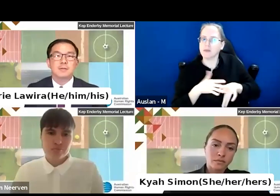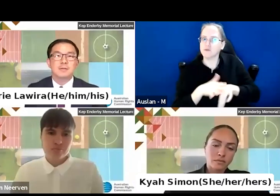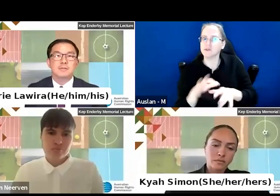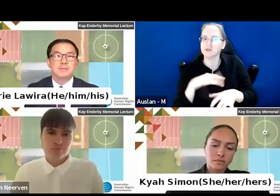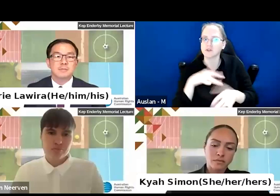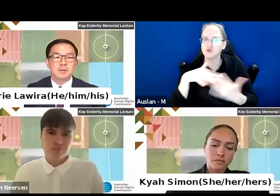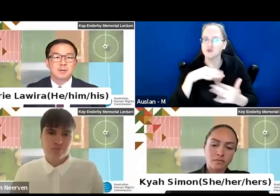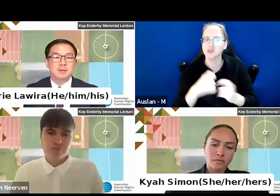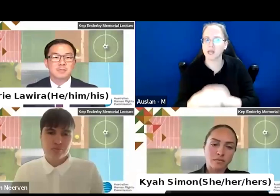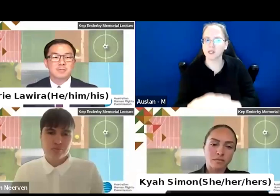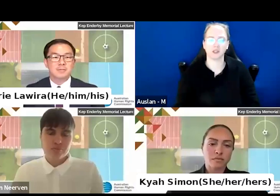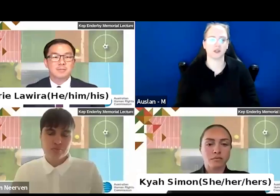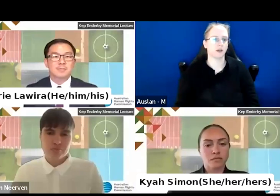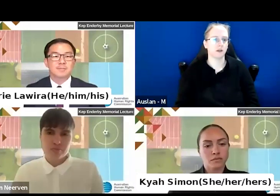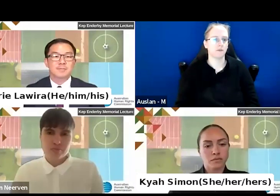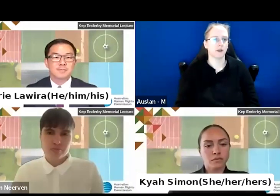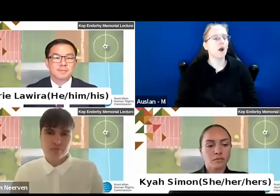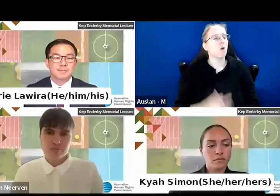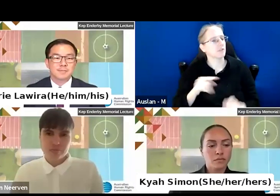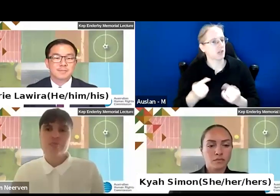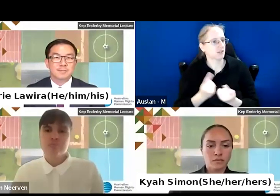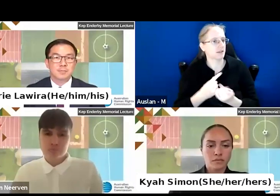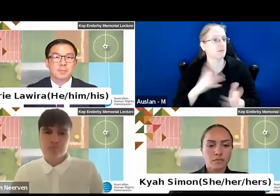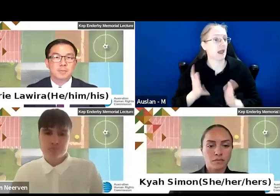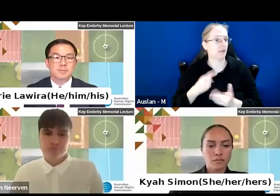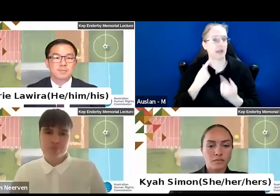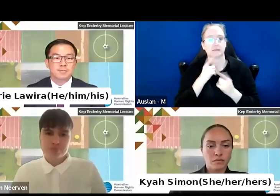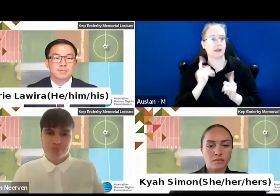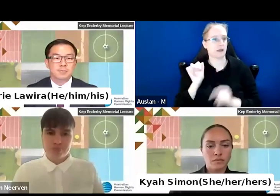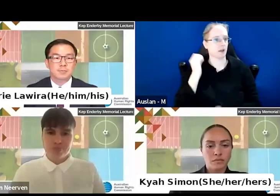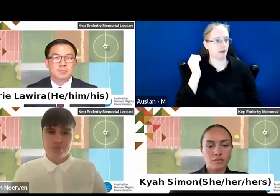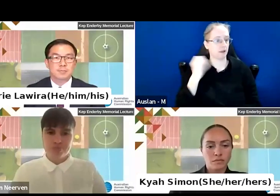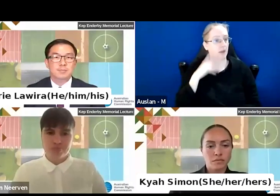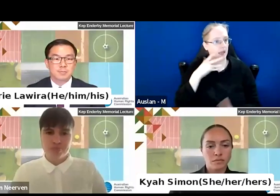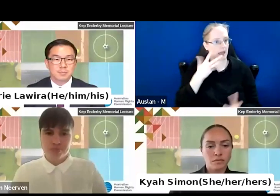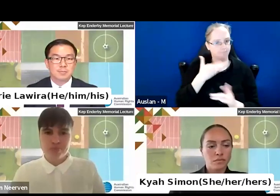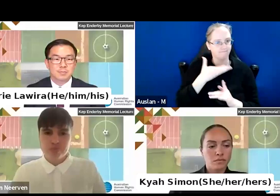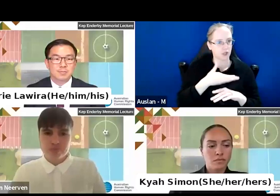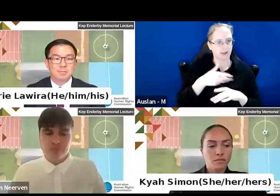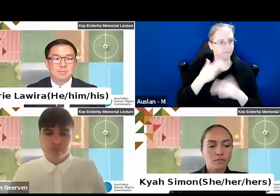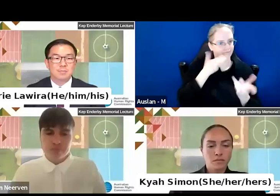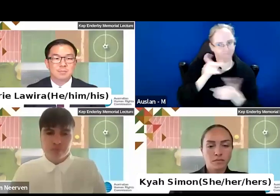for athletes speaking out is that oftentimes they get policed. And I'm thinking here of Adam Goodes, Colin Kaepernick